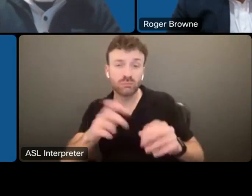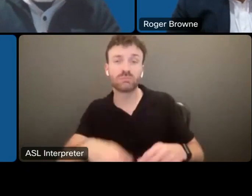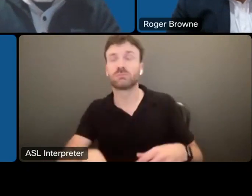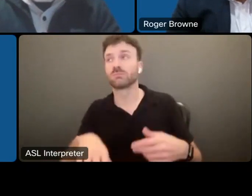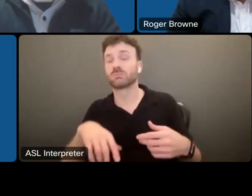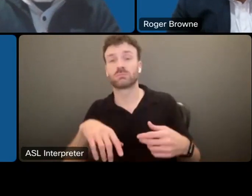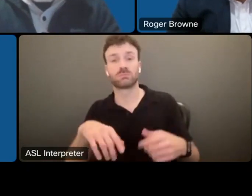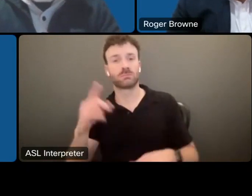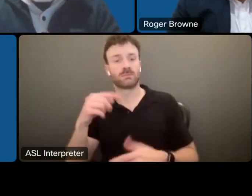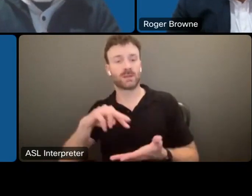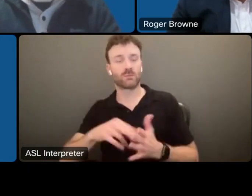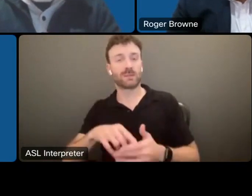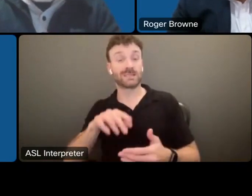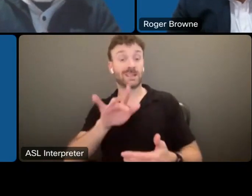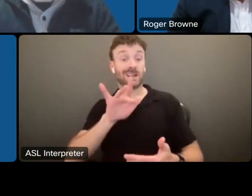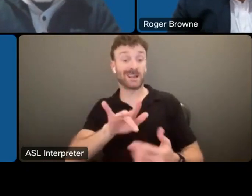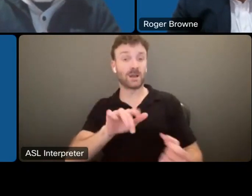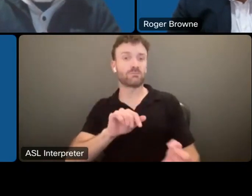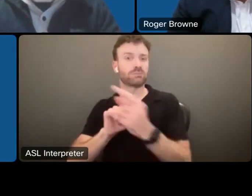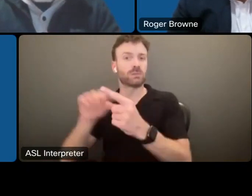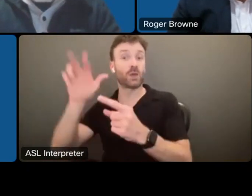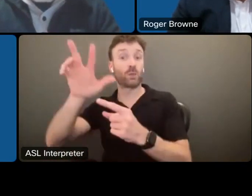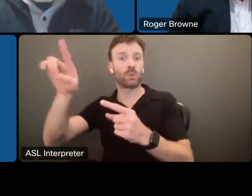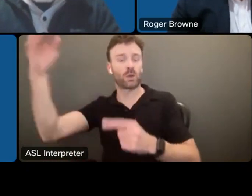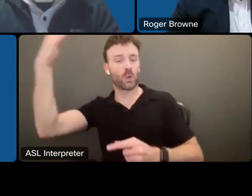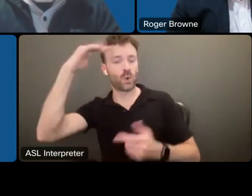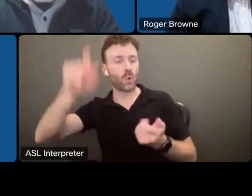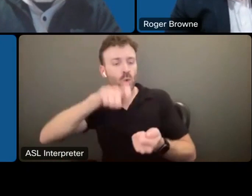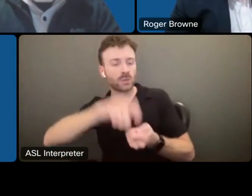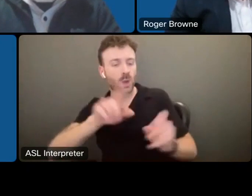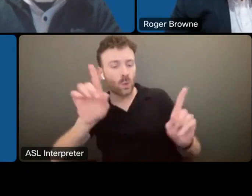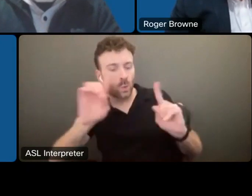knowing right away who it is, who they need to contact.